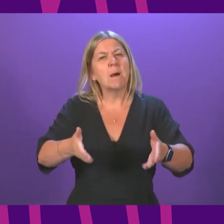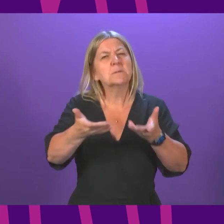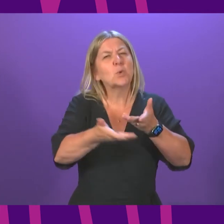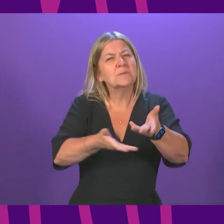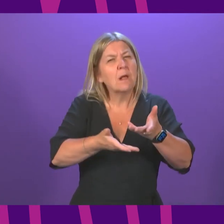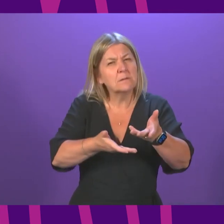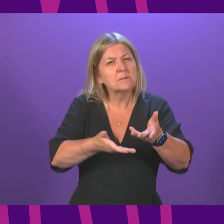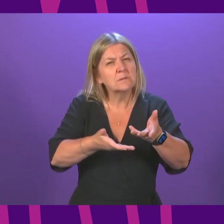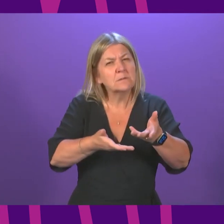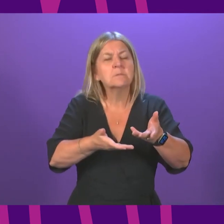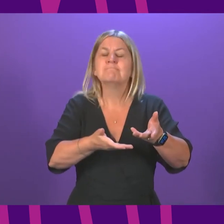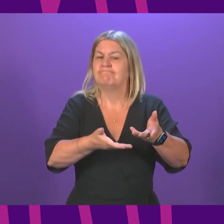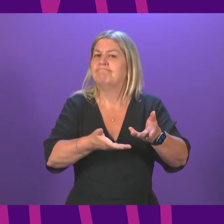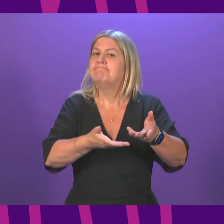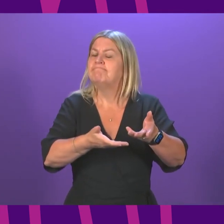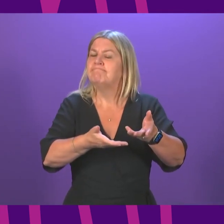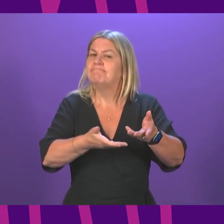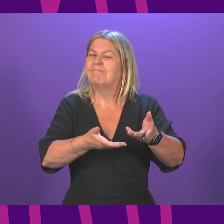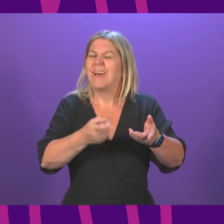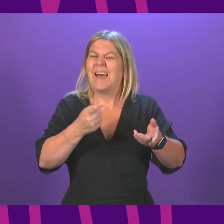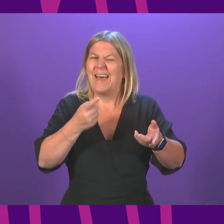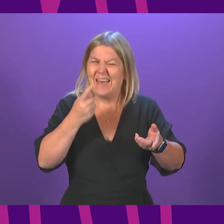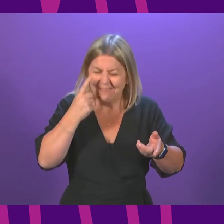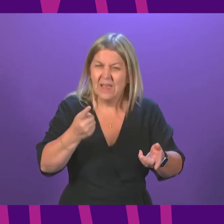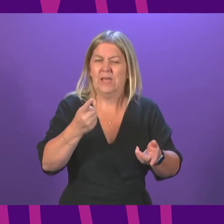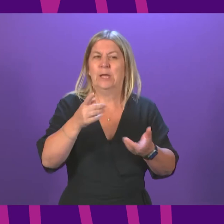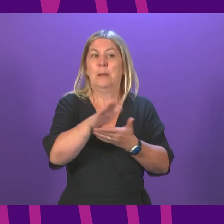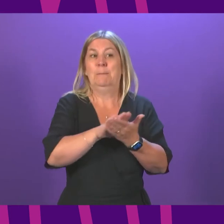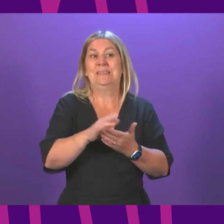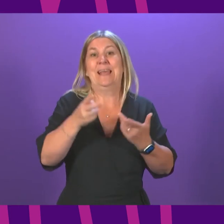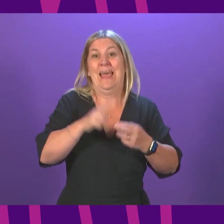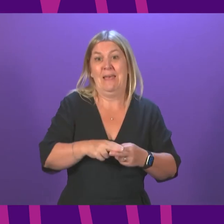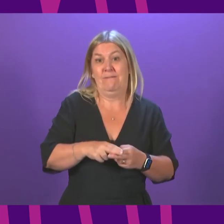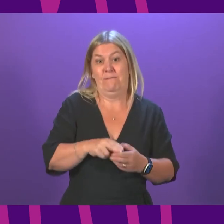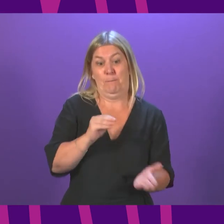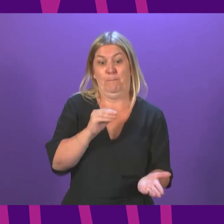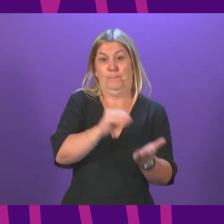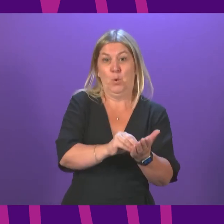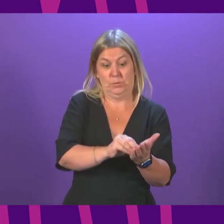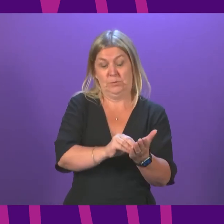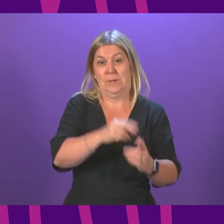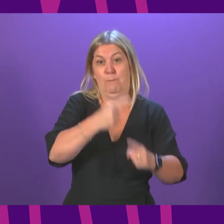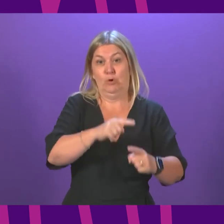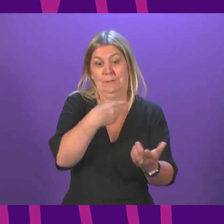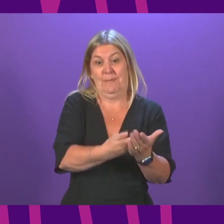mean that, in any similar situation—whether in my constituency or anywhere else in Scotland—jobs